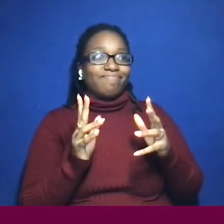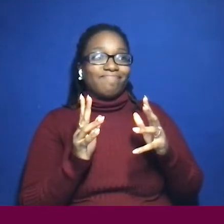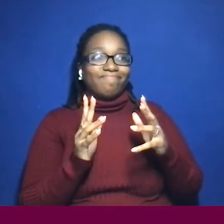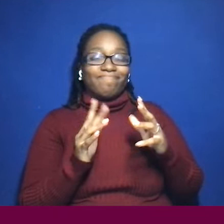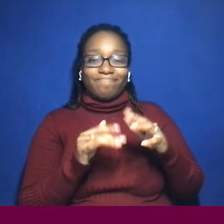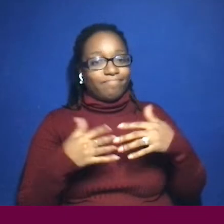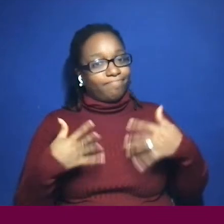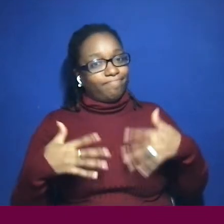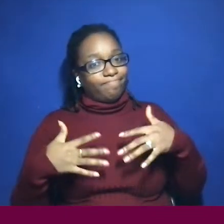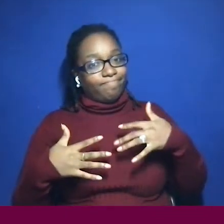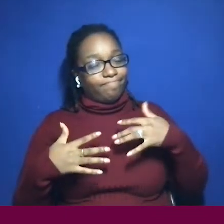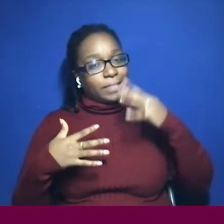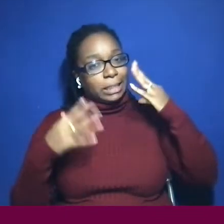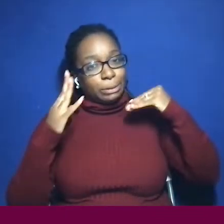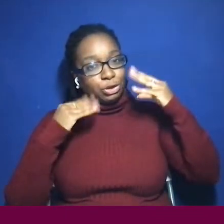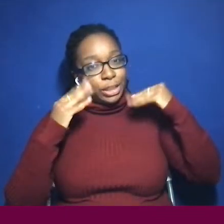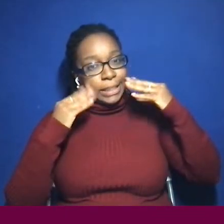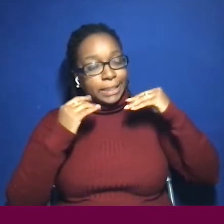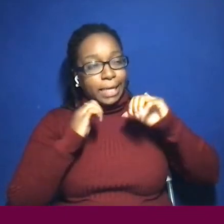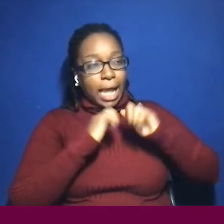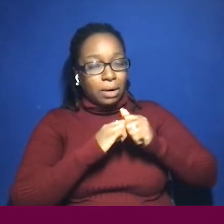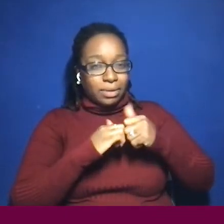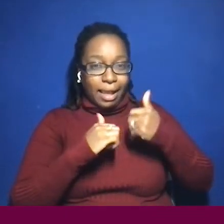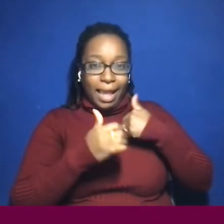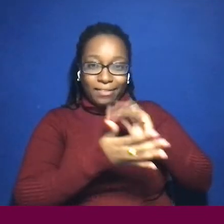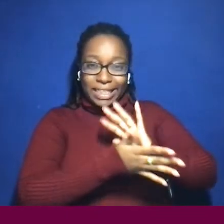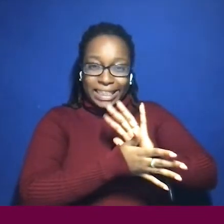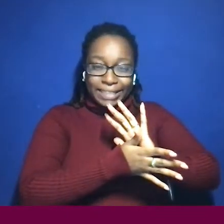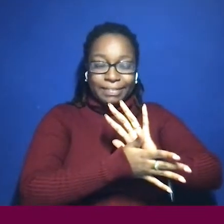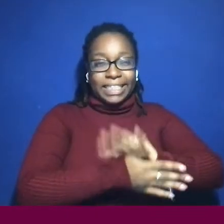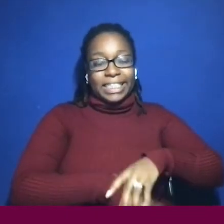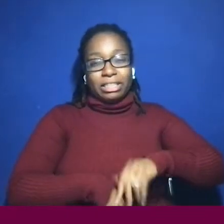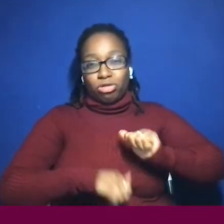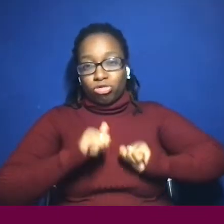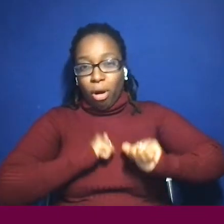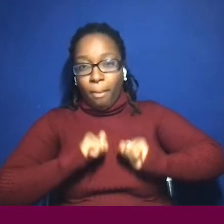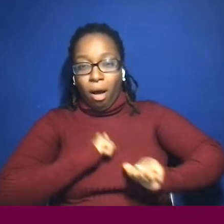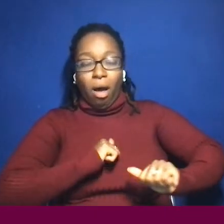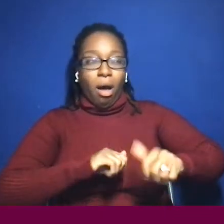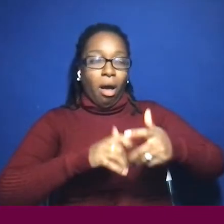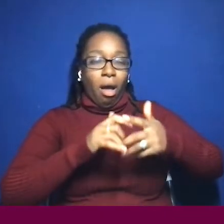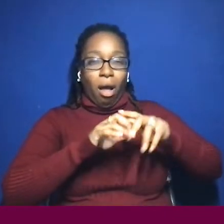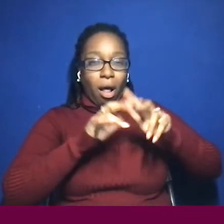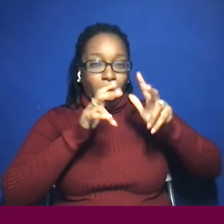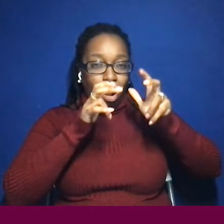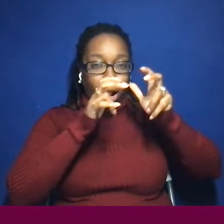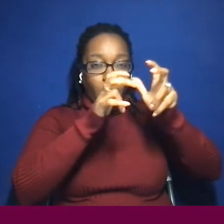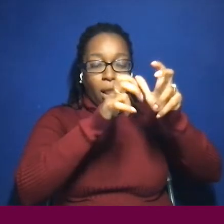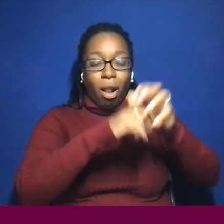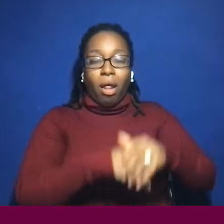experienced people in the dramatic space and television and movies, Carlton Cuse and John